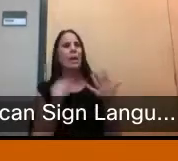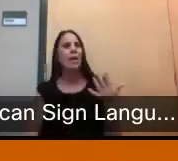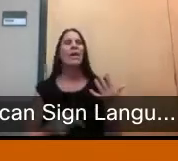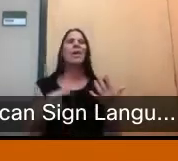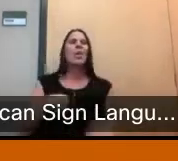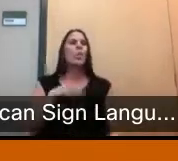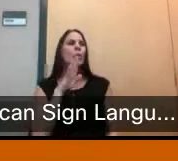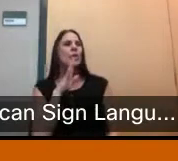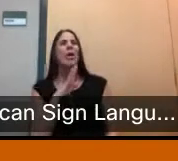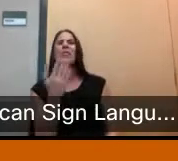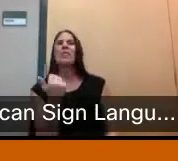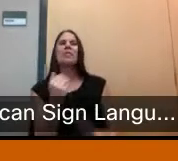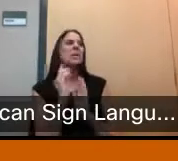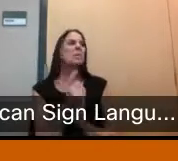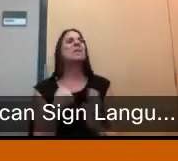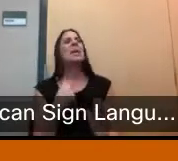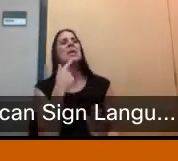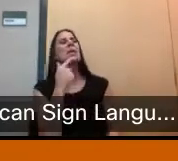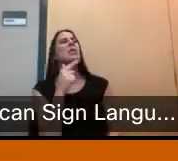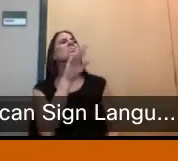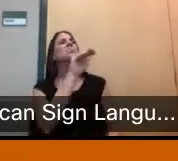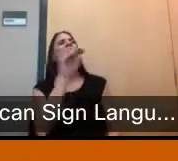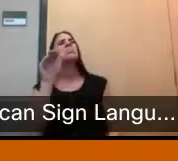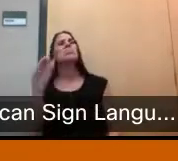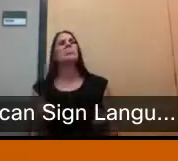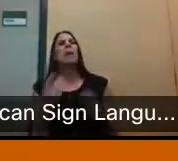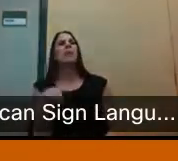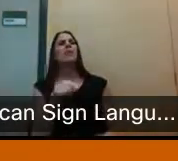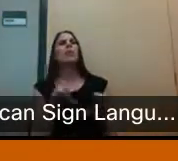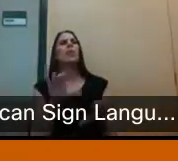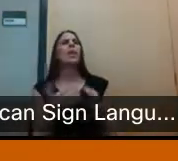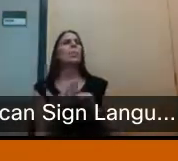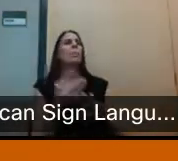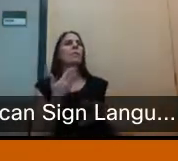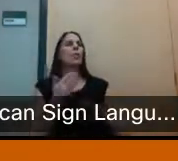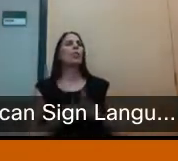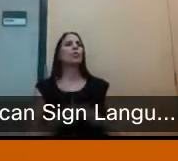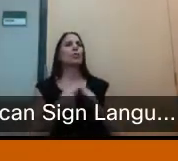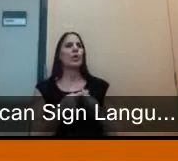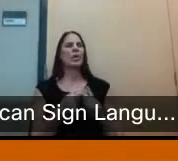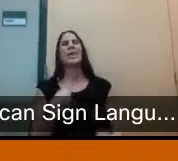I'd say how many of you knew that before? We started the exercise and they all raised their hands because they all know what I'm like. How many you took the stairs today?